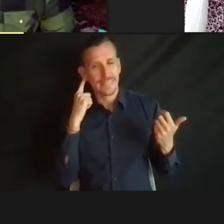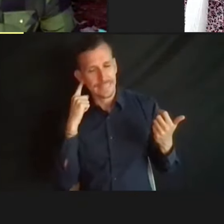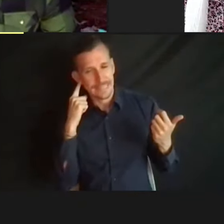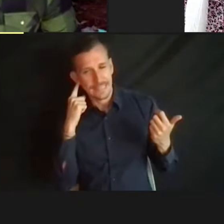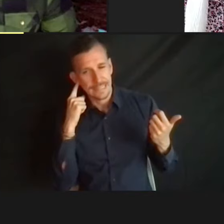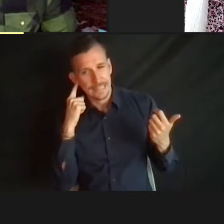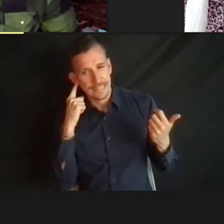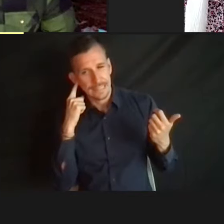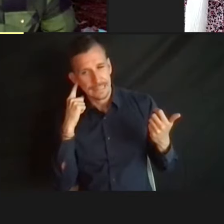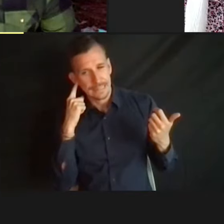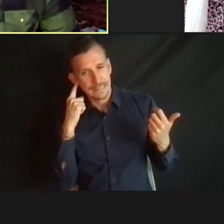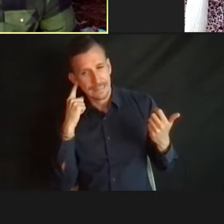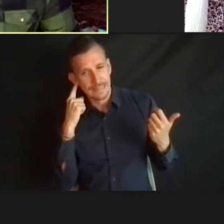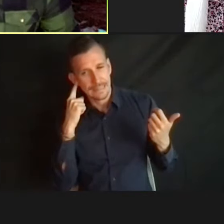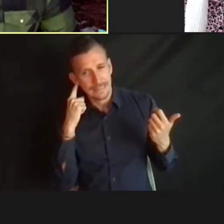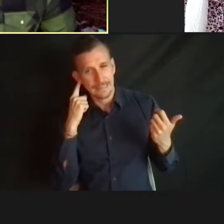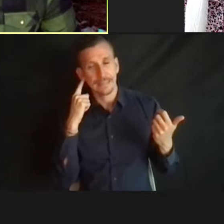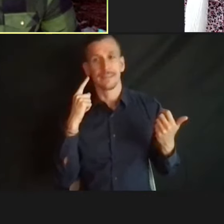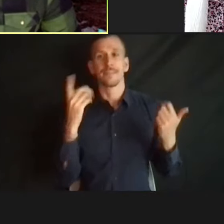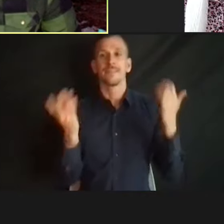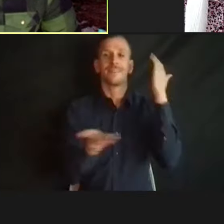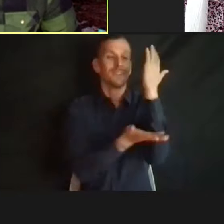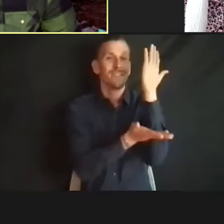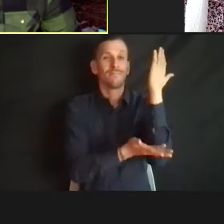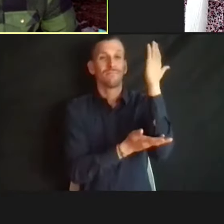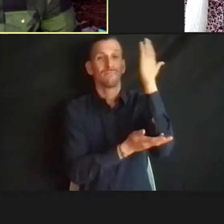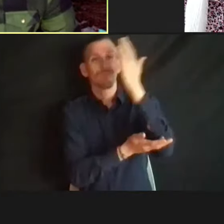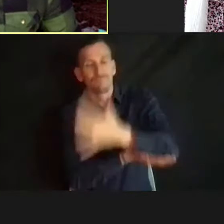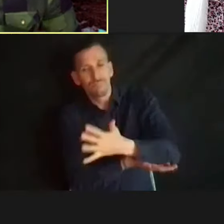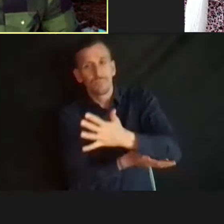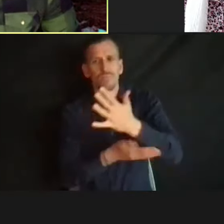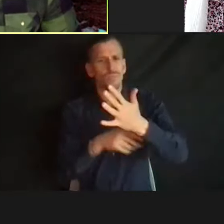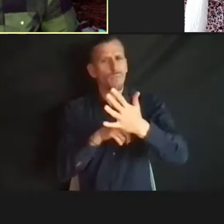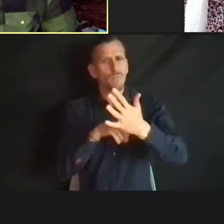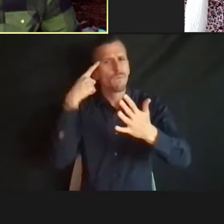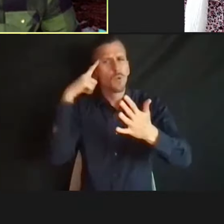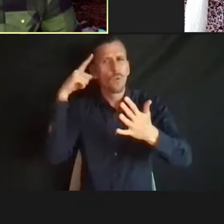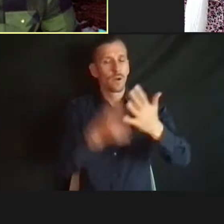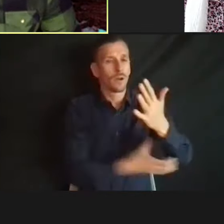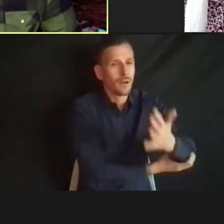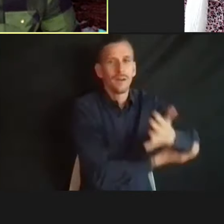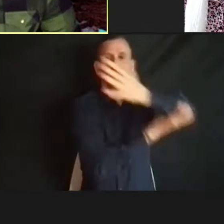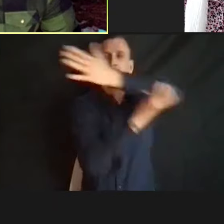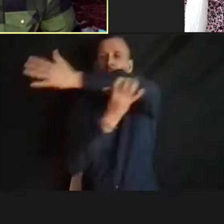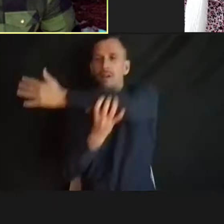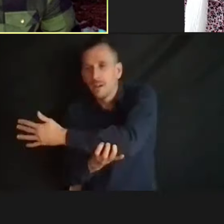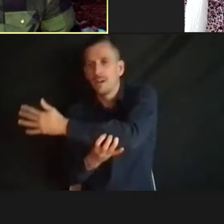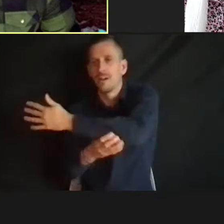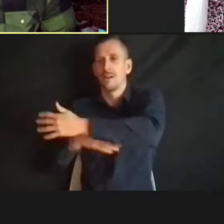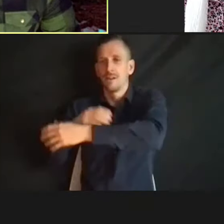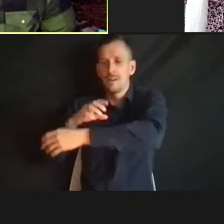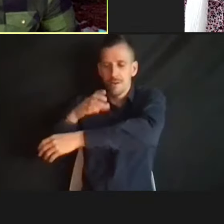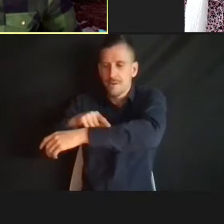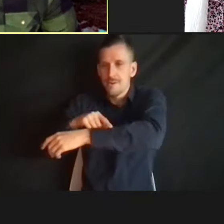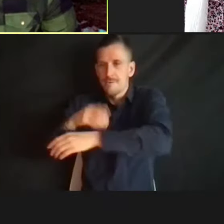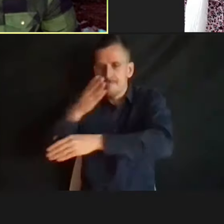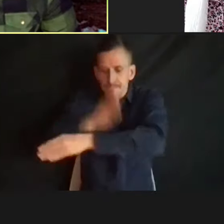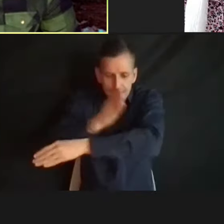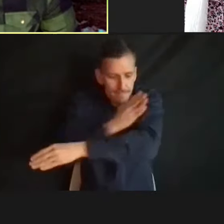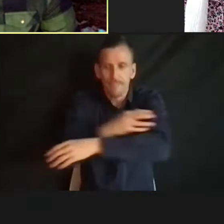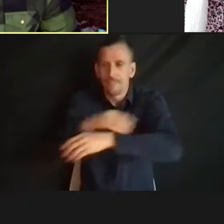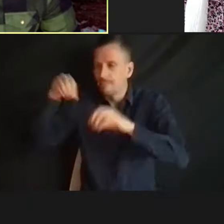was fire. As a means of livelihood, people are forced to use natural resources like trees,